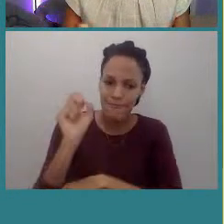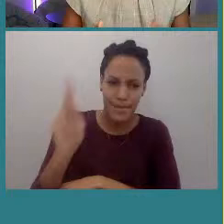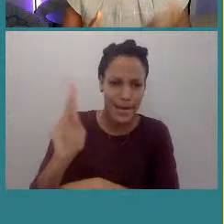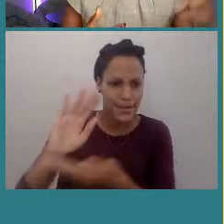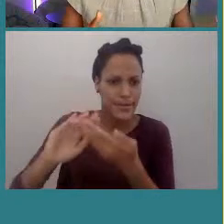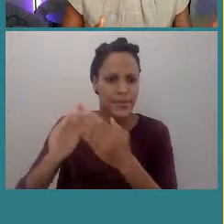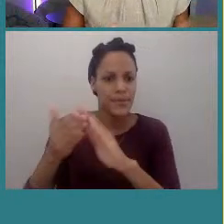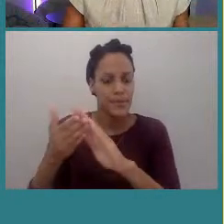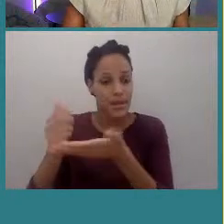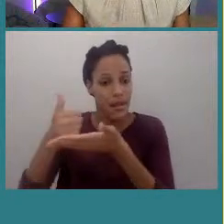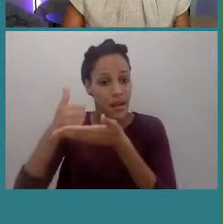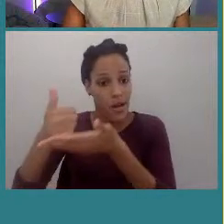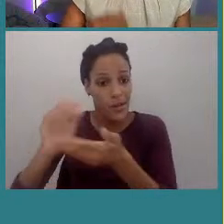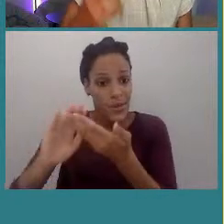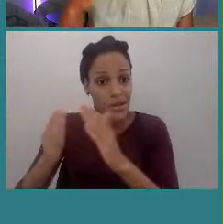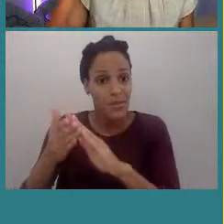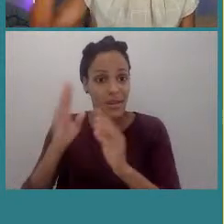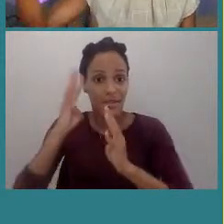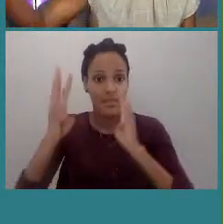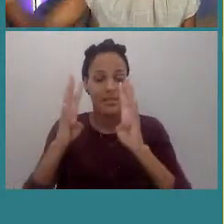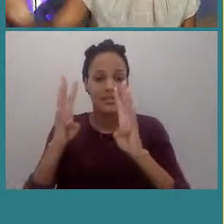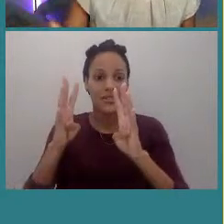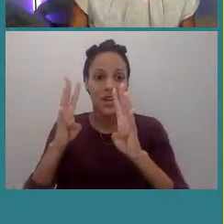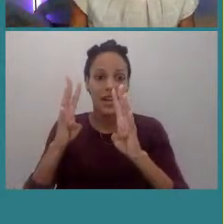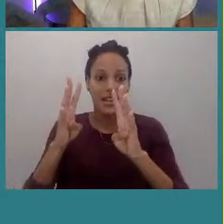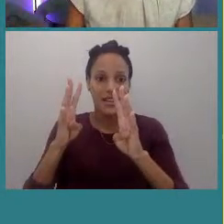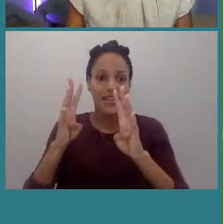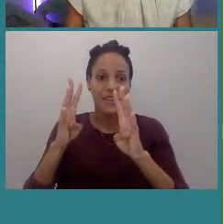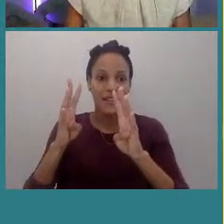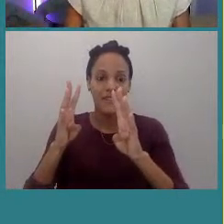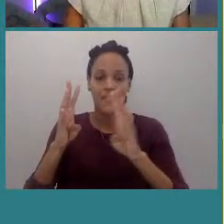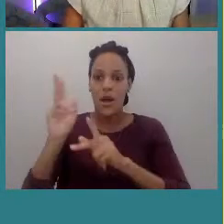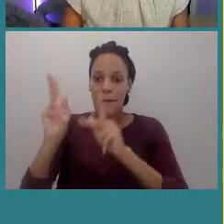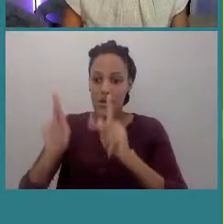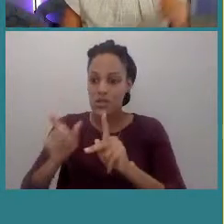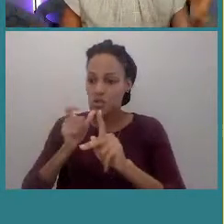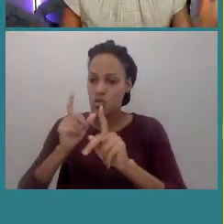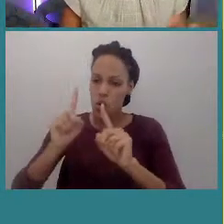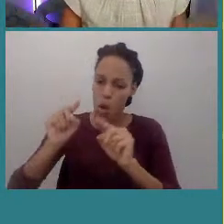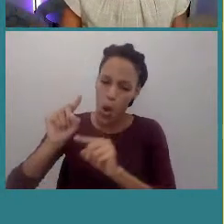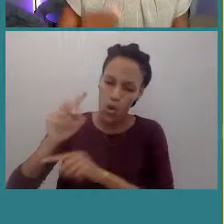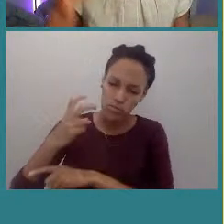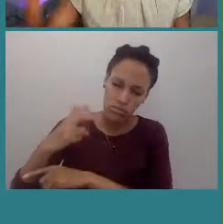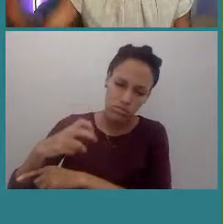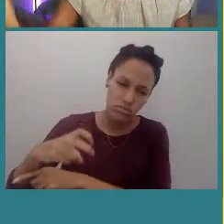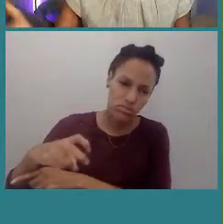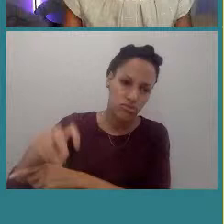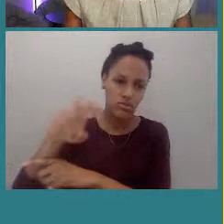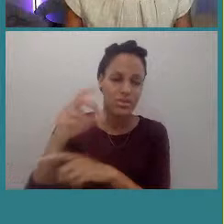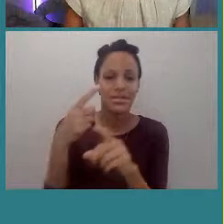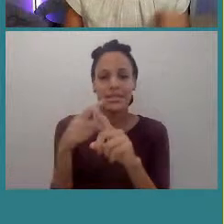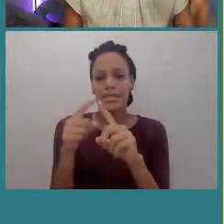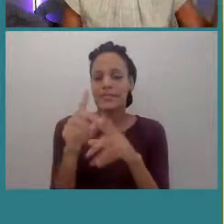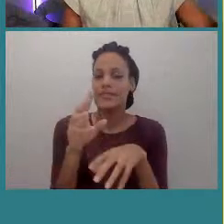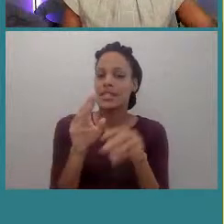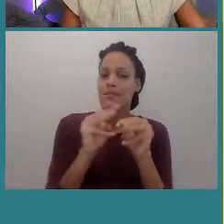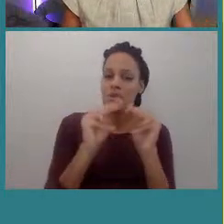personal. Think about the creator the death expositions of community centers and museums you go back